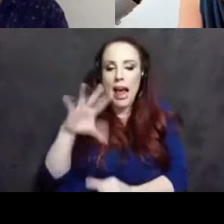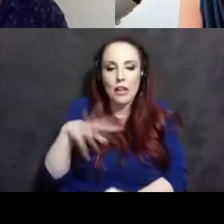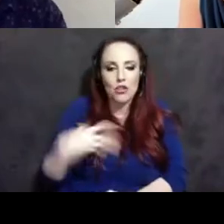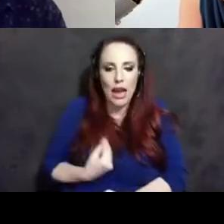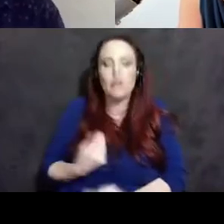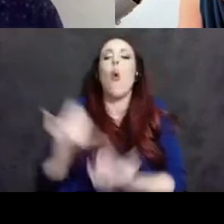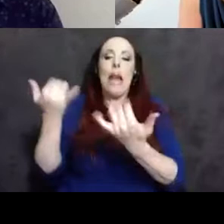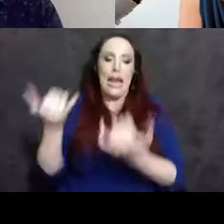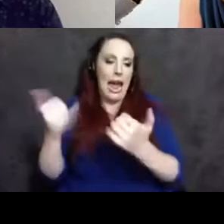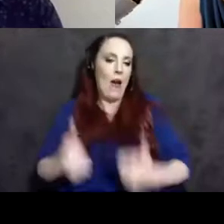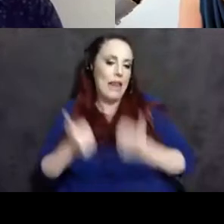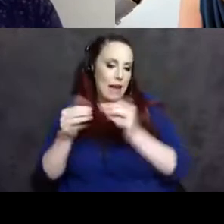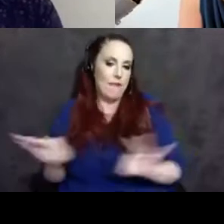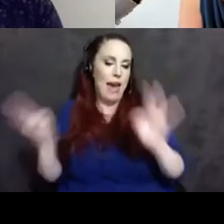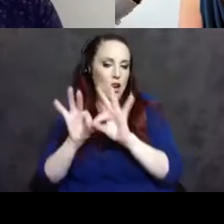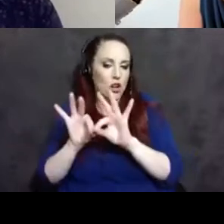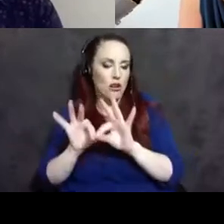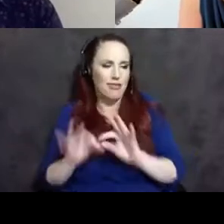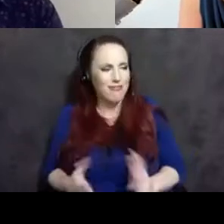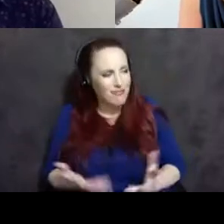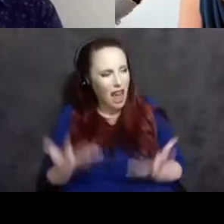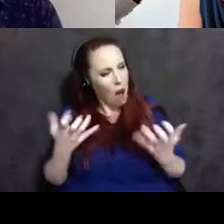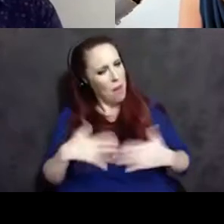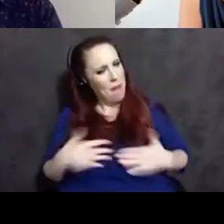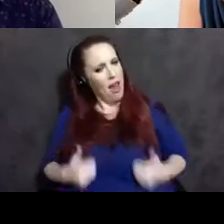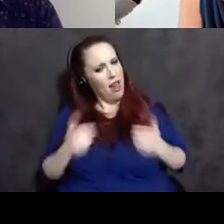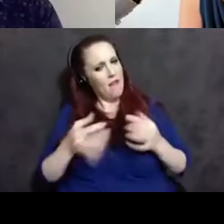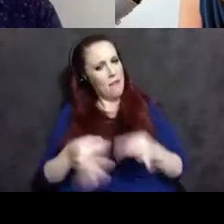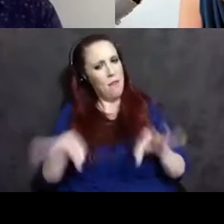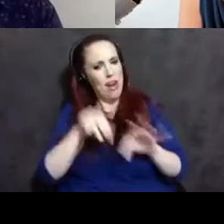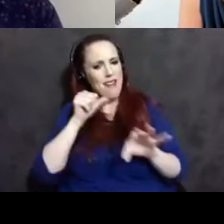I would like my life to matter not at death, but at the first part of it. When I'm still alive.